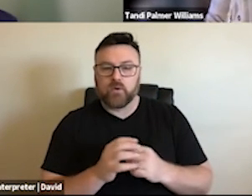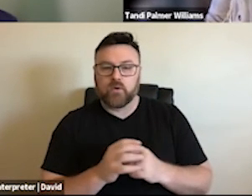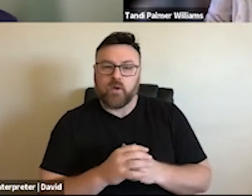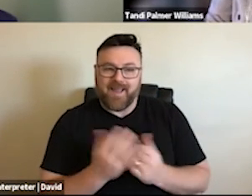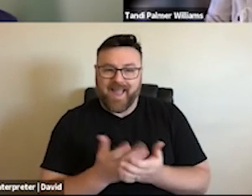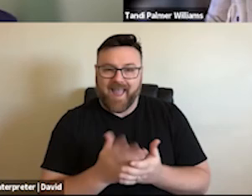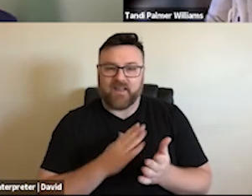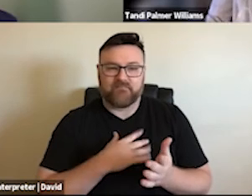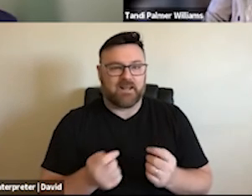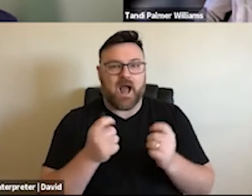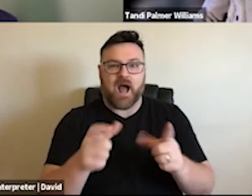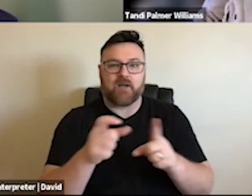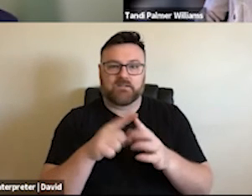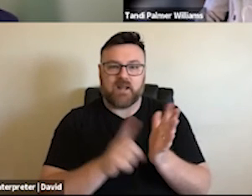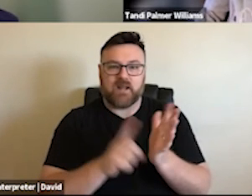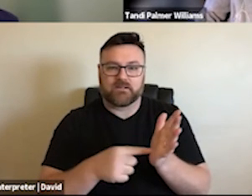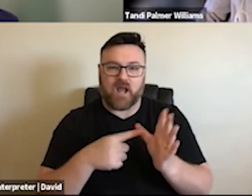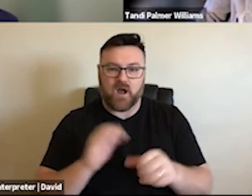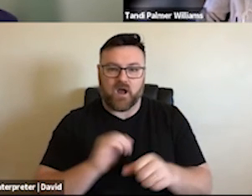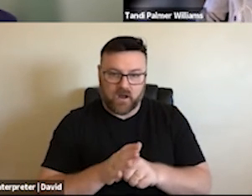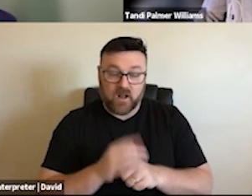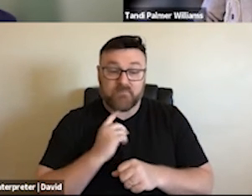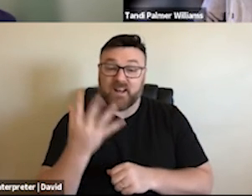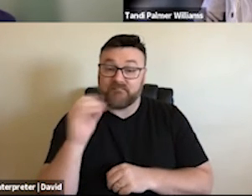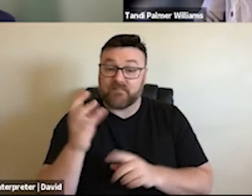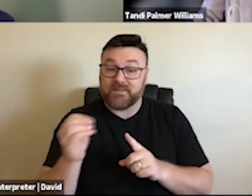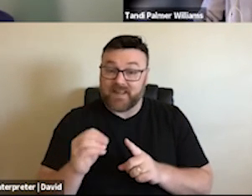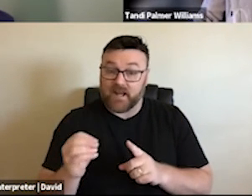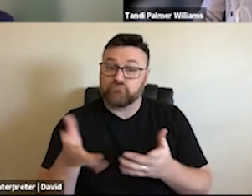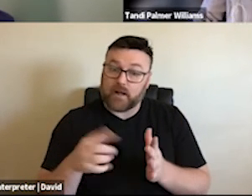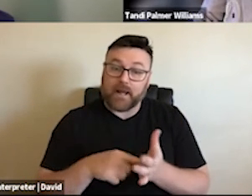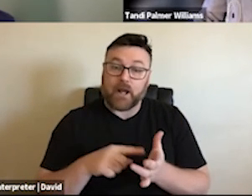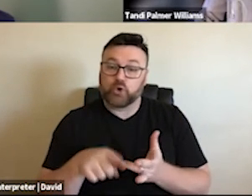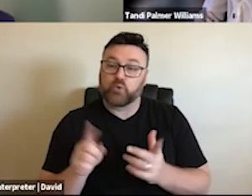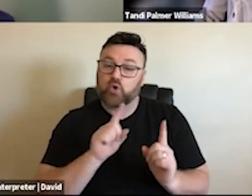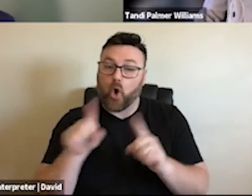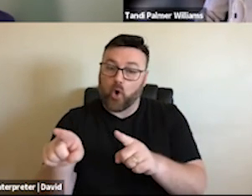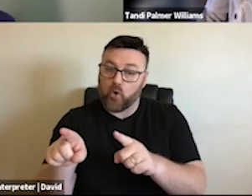50% are ready to attend live events while 45% will be cautious while the virus is circulating.